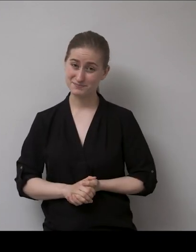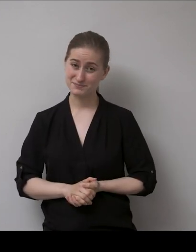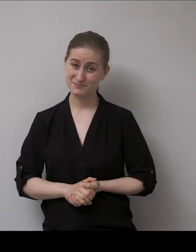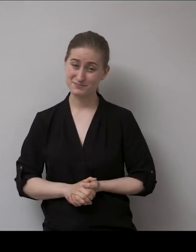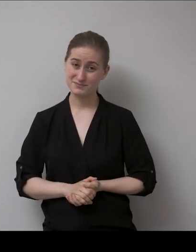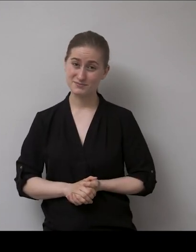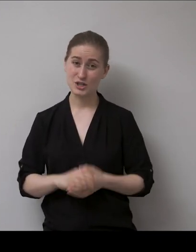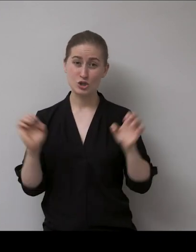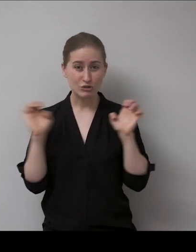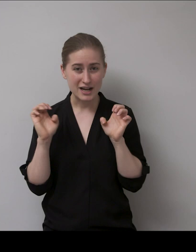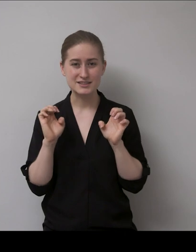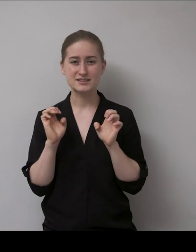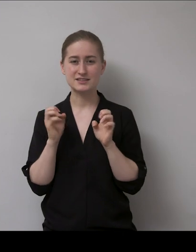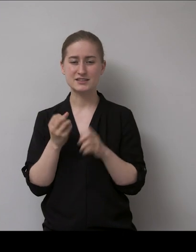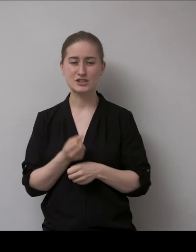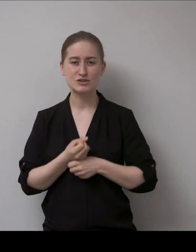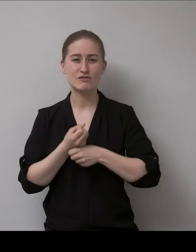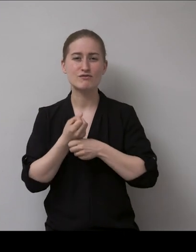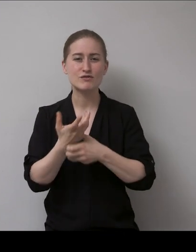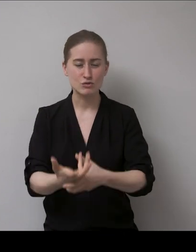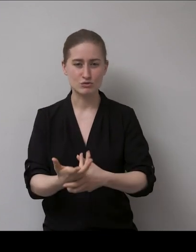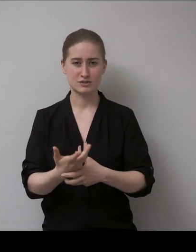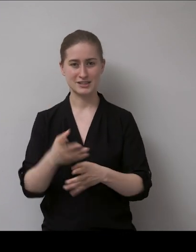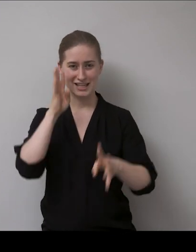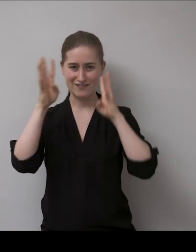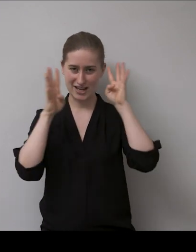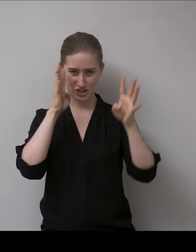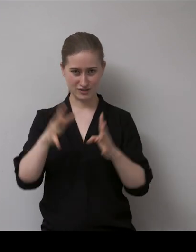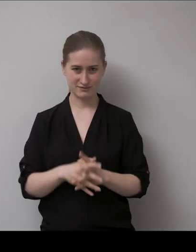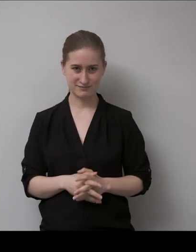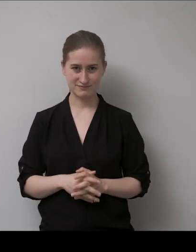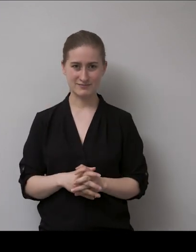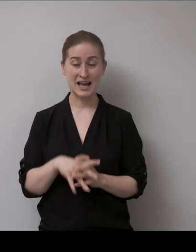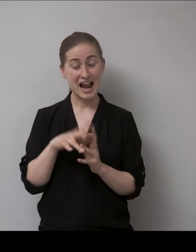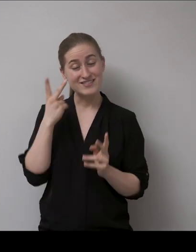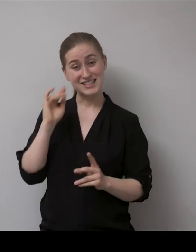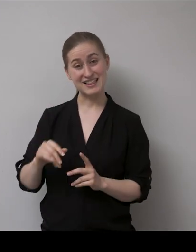Crisis fuels innovation. That's what I think. We've seen that with the COVID vaccines.